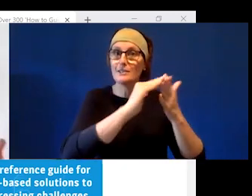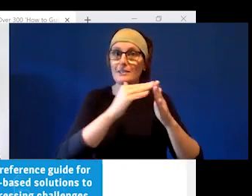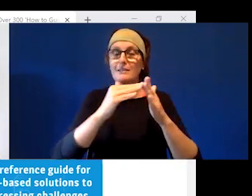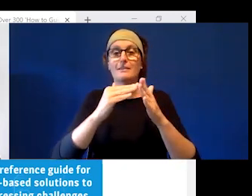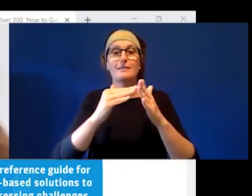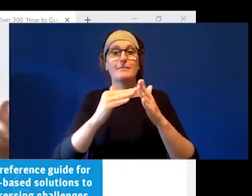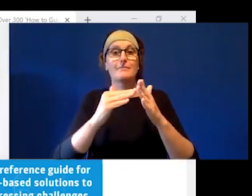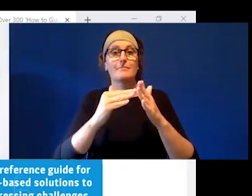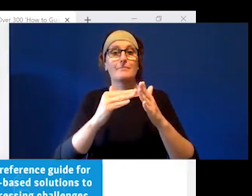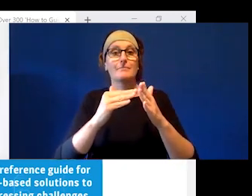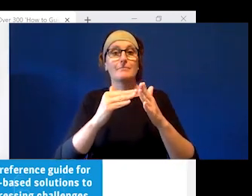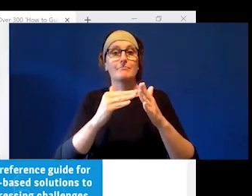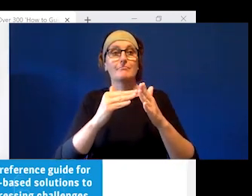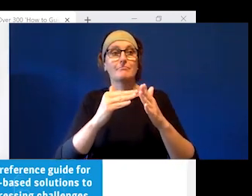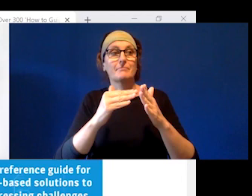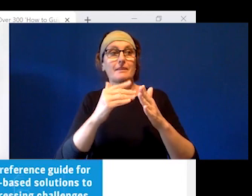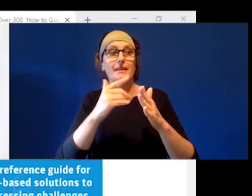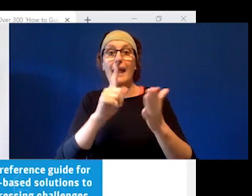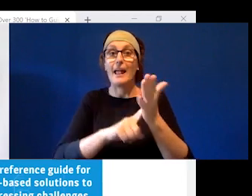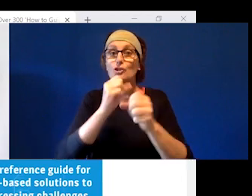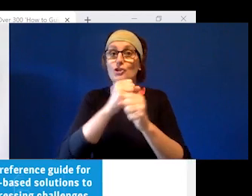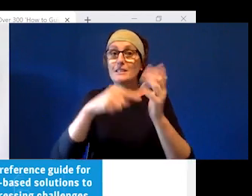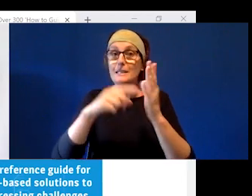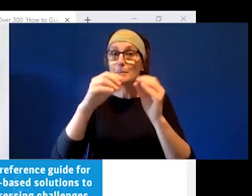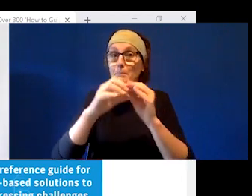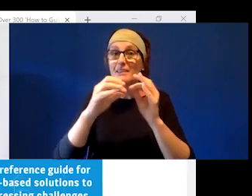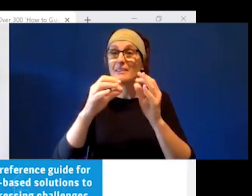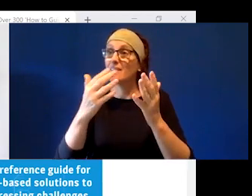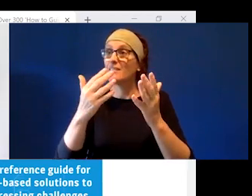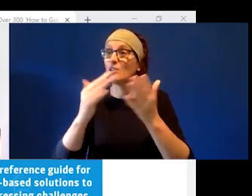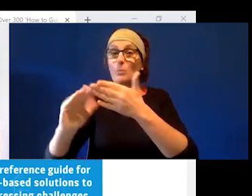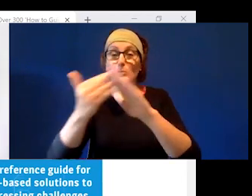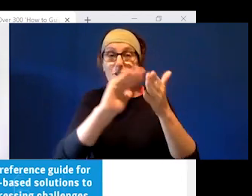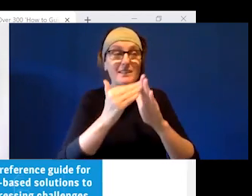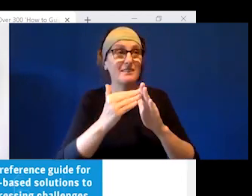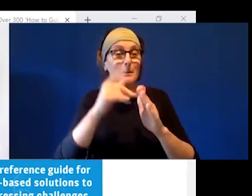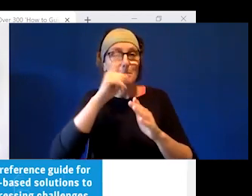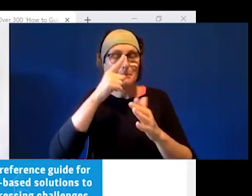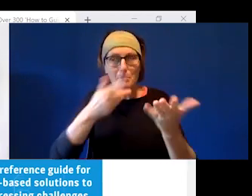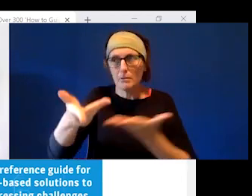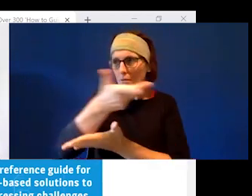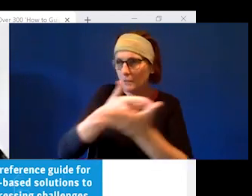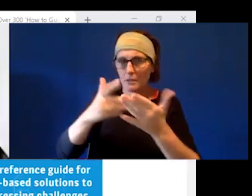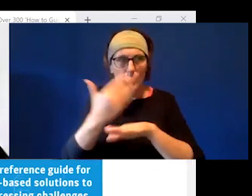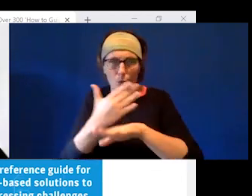community, the ways people collaborate and bring ideas to the